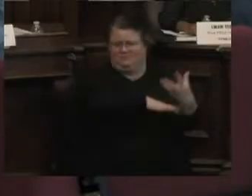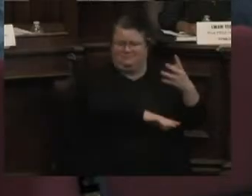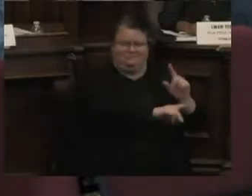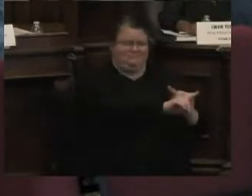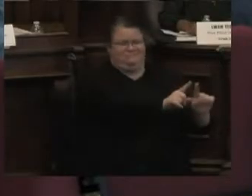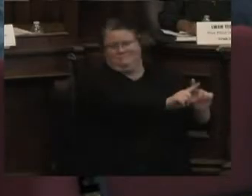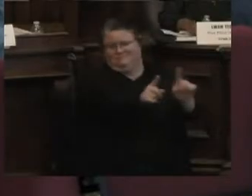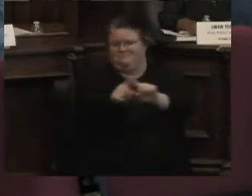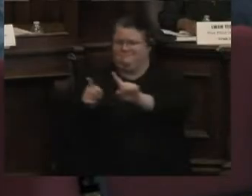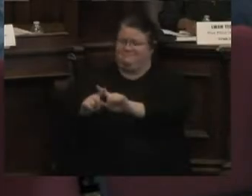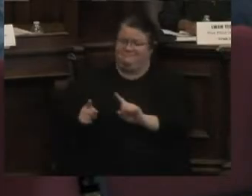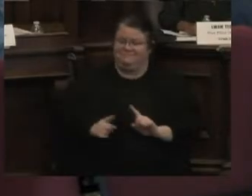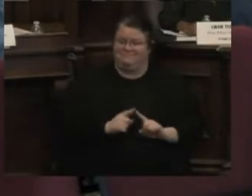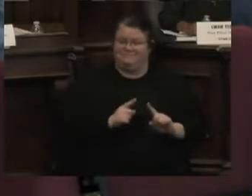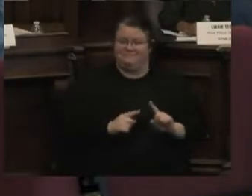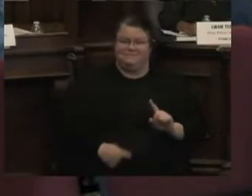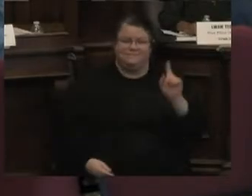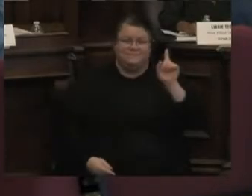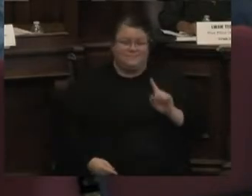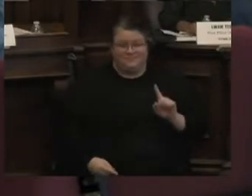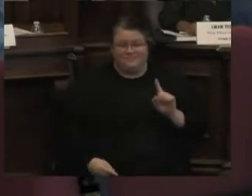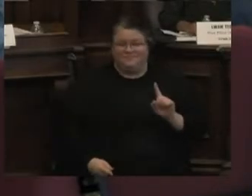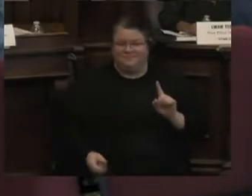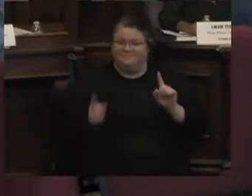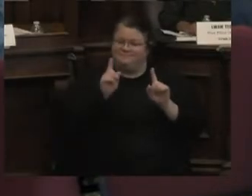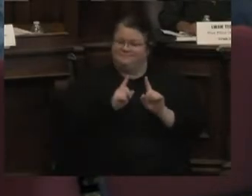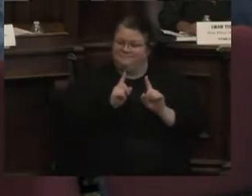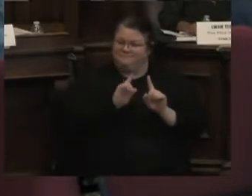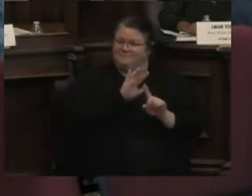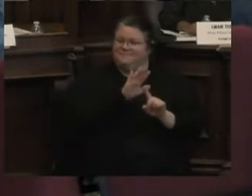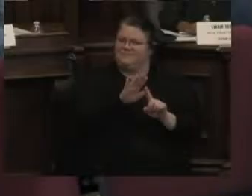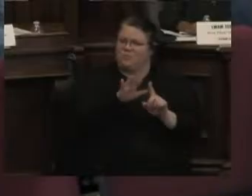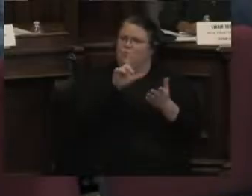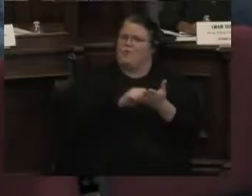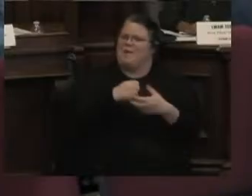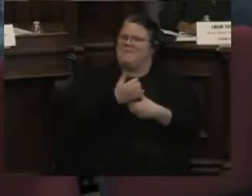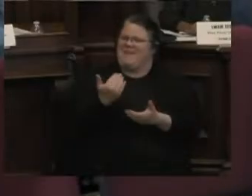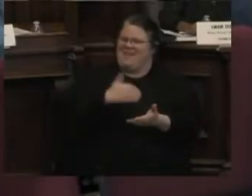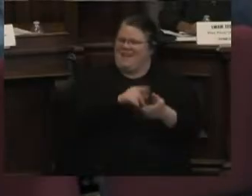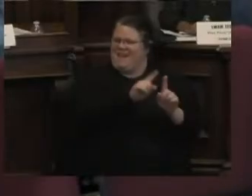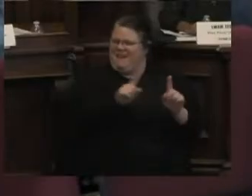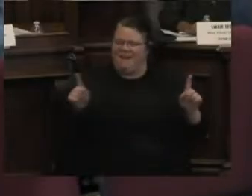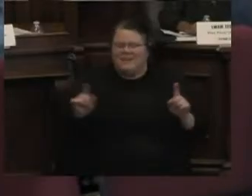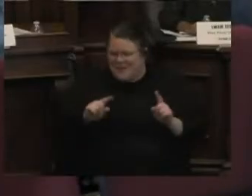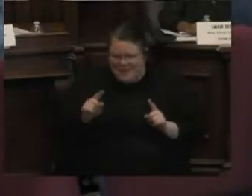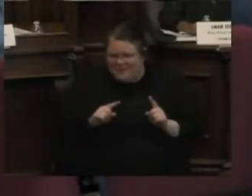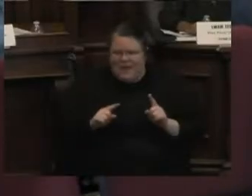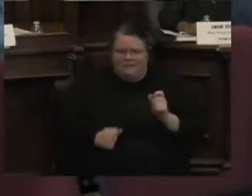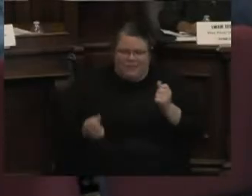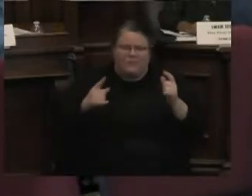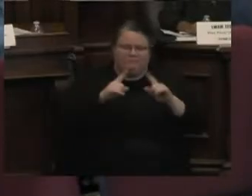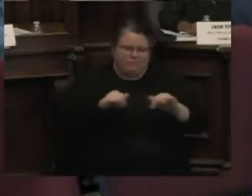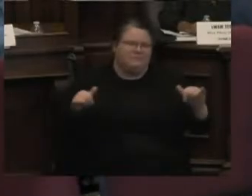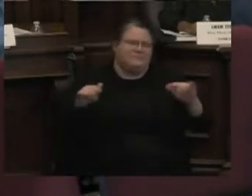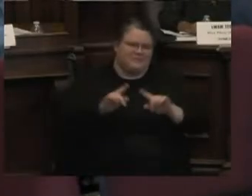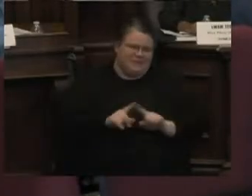religions, ages, gender. I mean, there's no one prototype of the